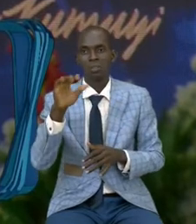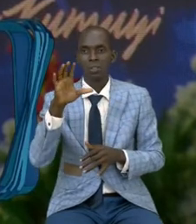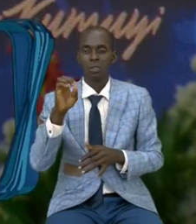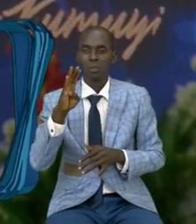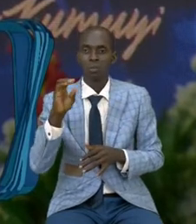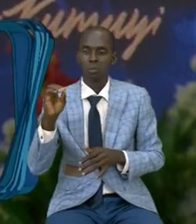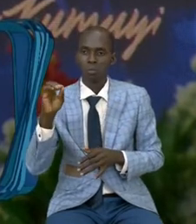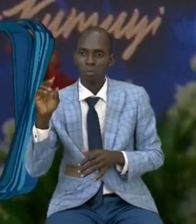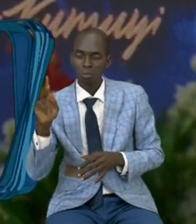let's do the needful